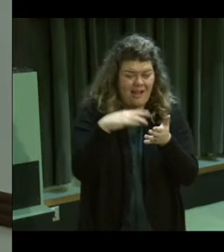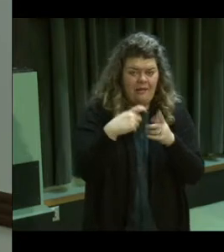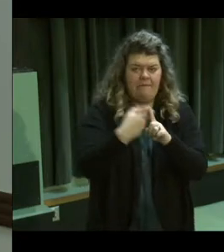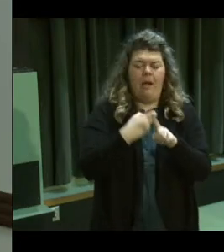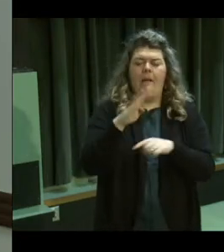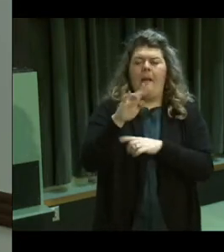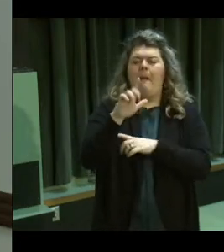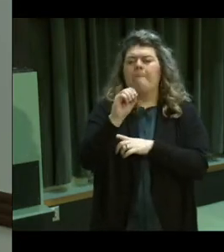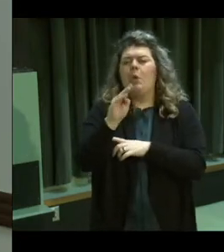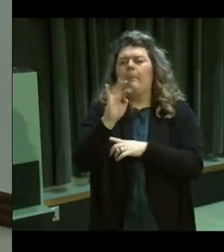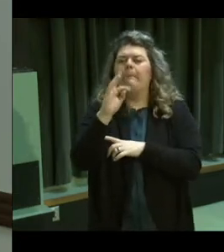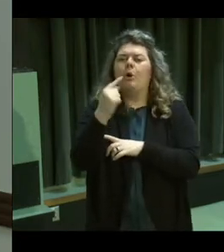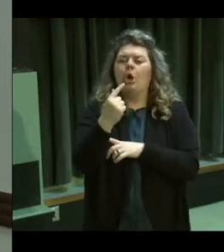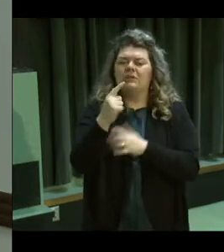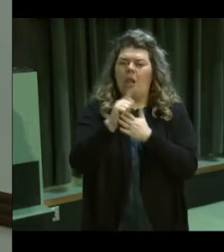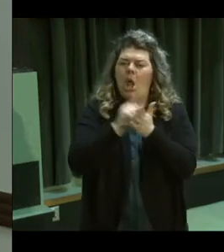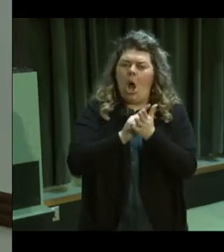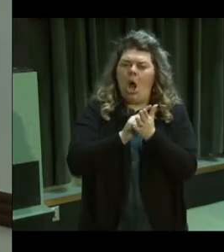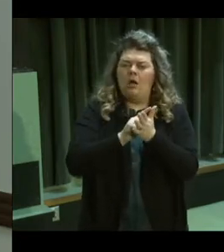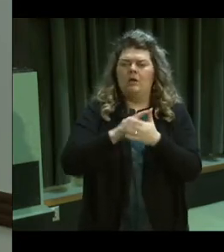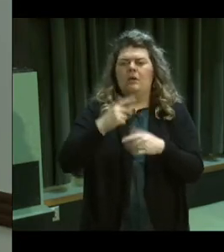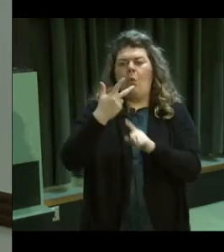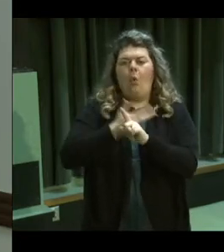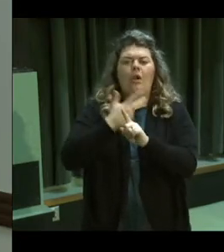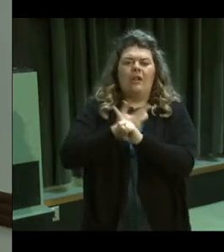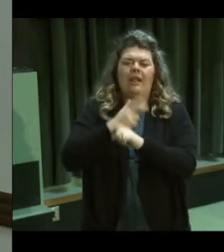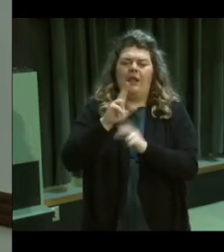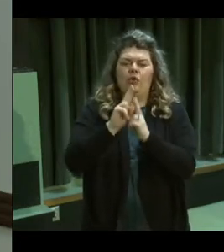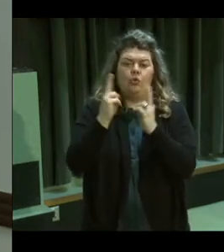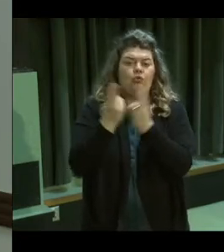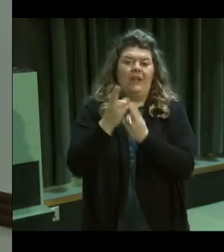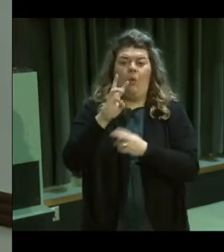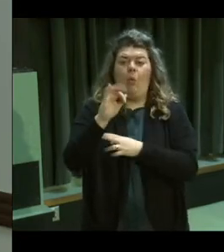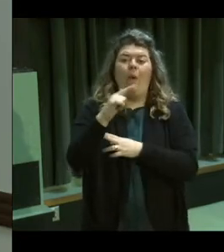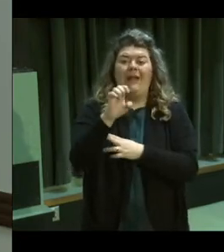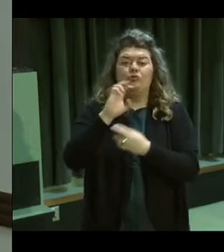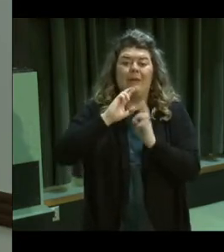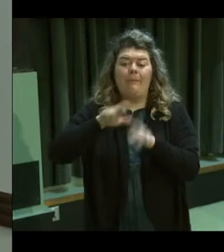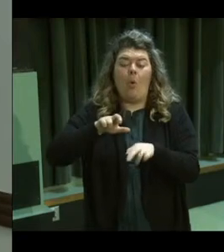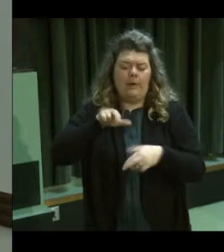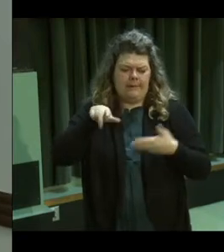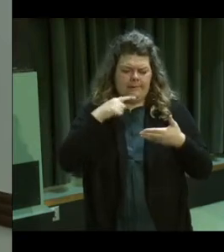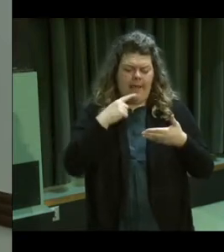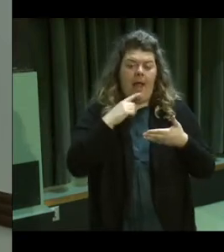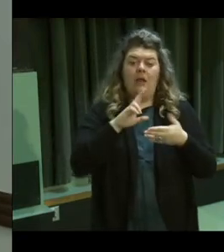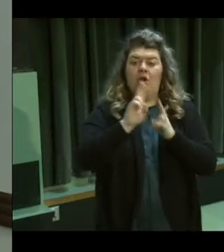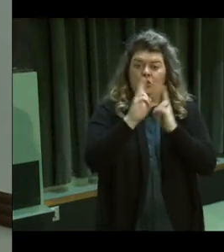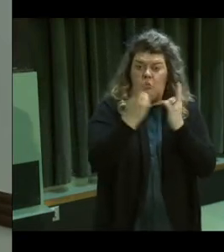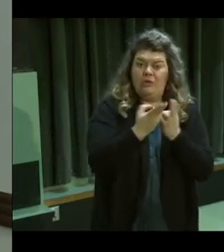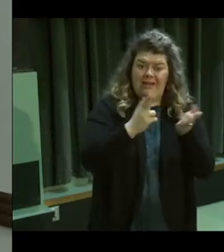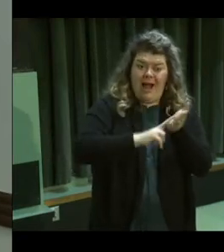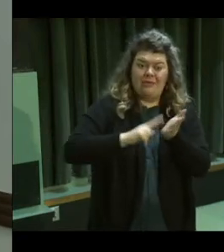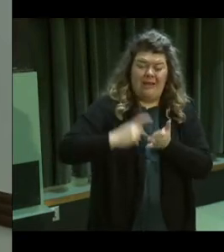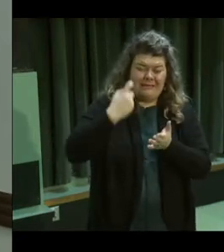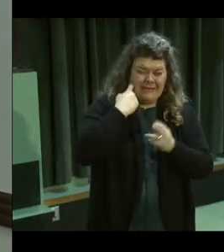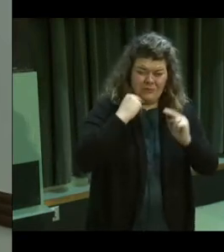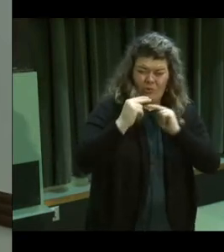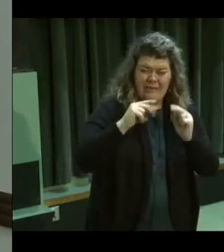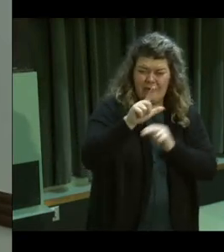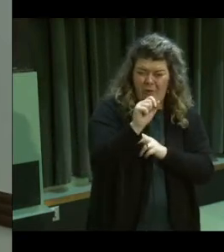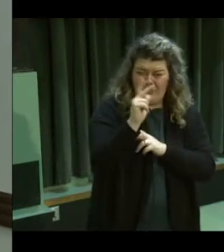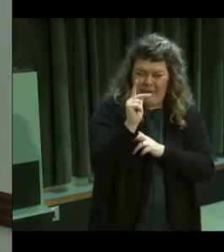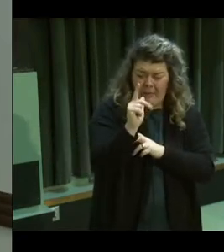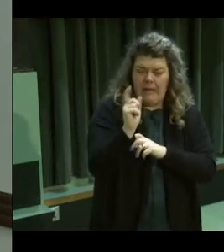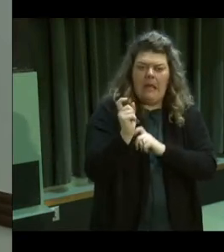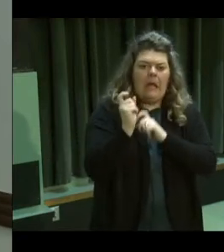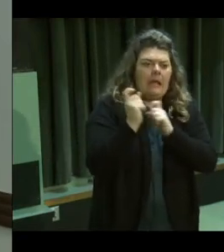Bloomberg's Law Quarterly Union